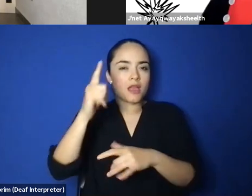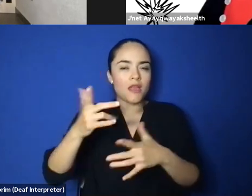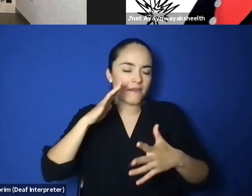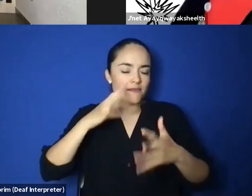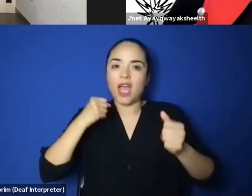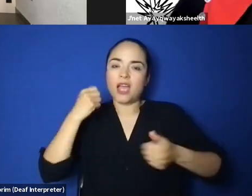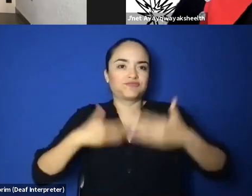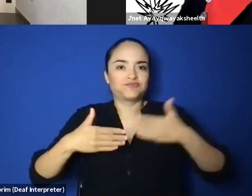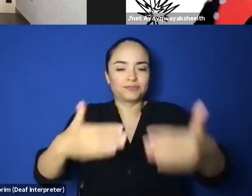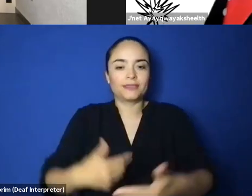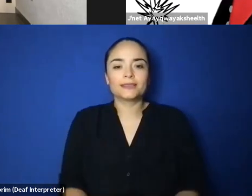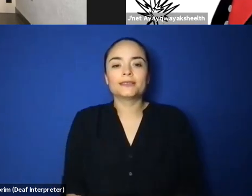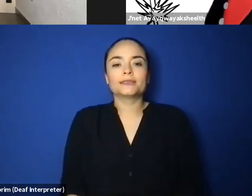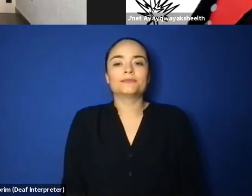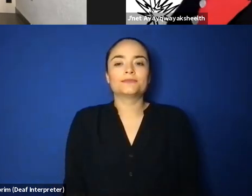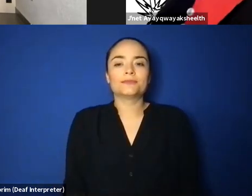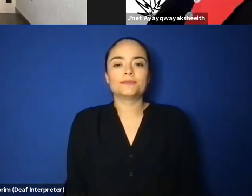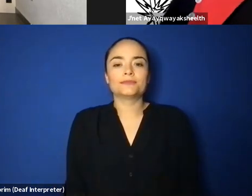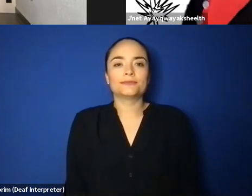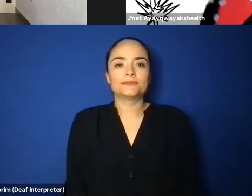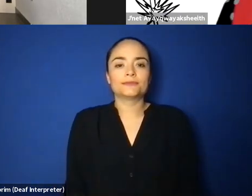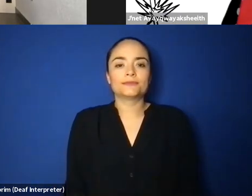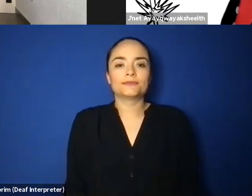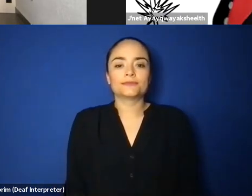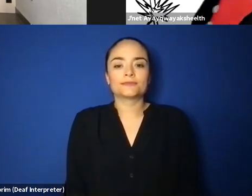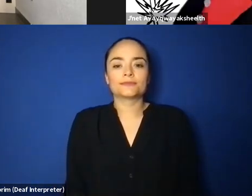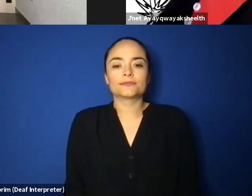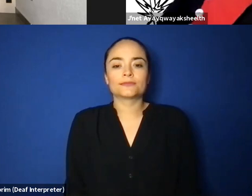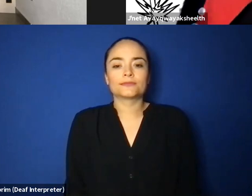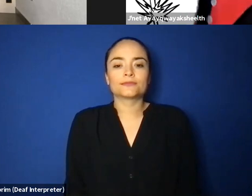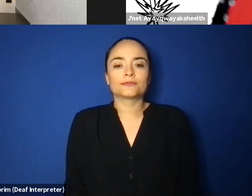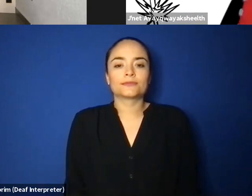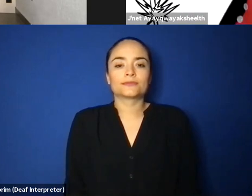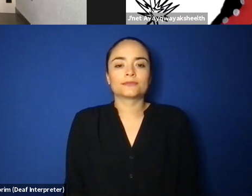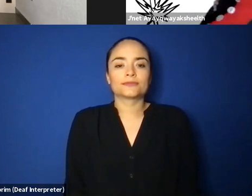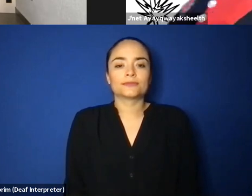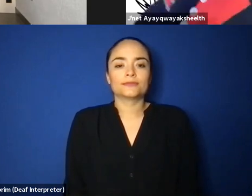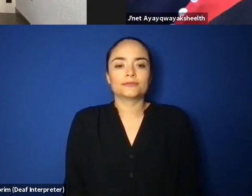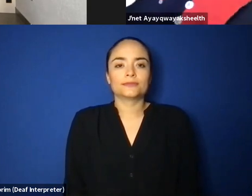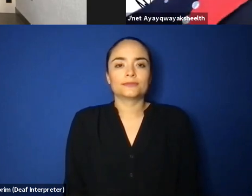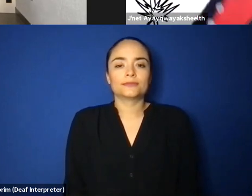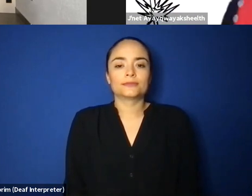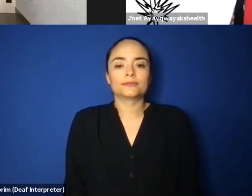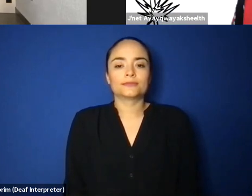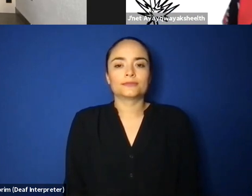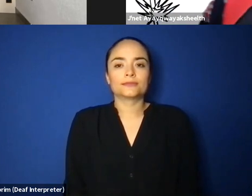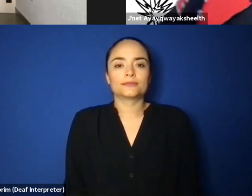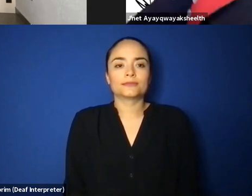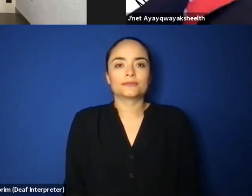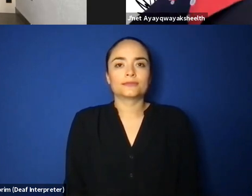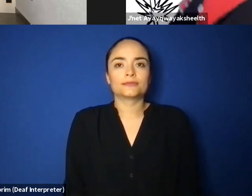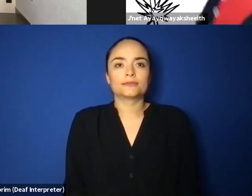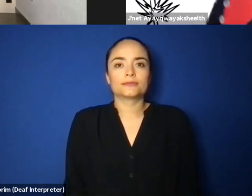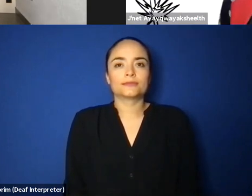so you can start with that left left, right right, left left, right right, left left, and if if you